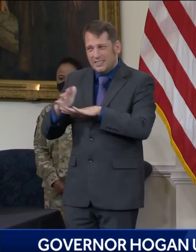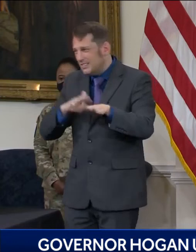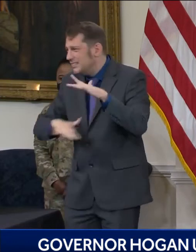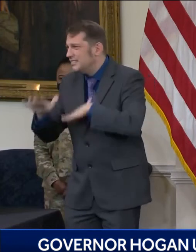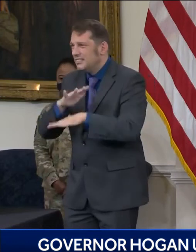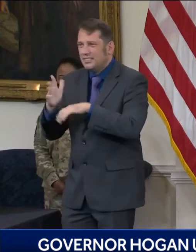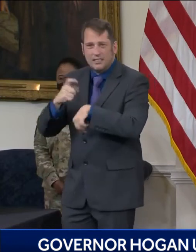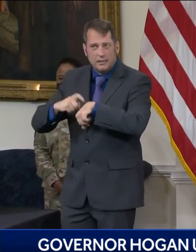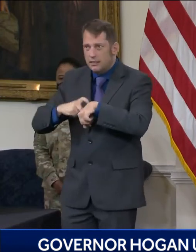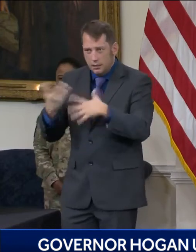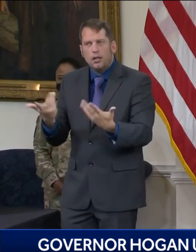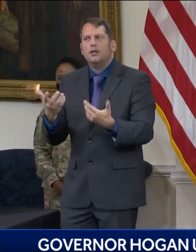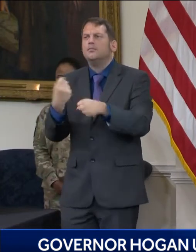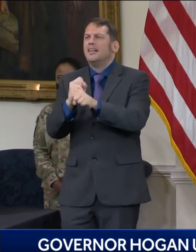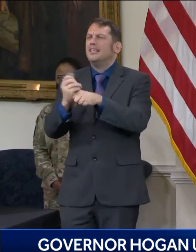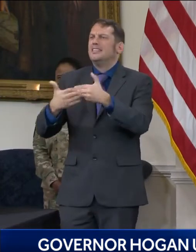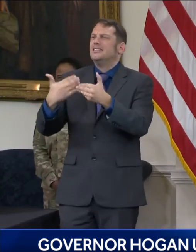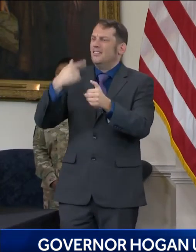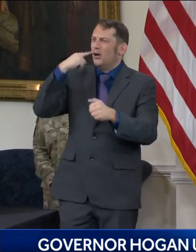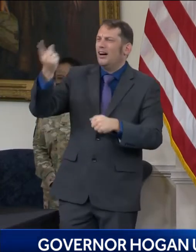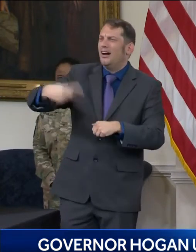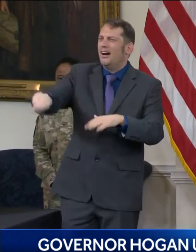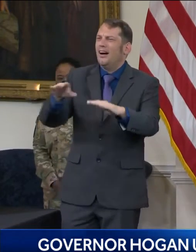GO HOME AND TAKE CARE OF THEIR FAMILY THEY DON’T HAVE TIME.